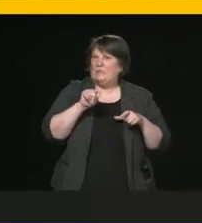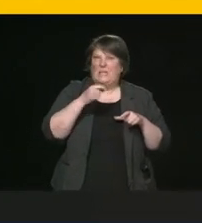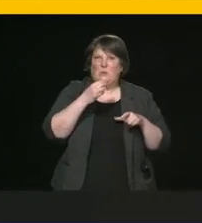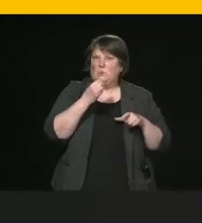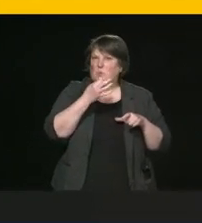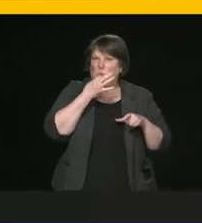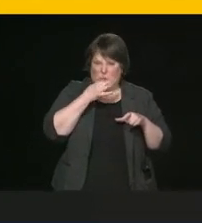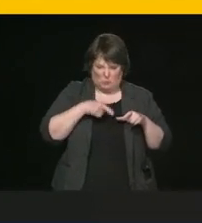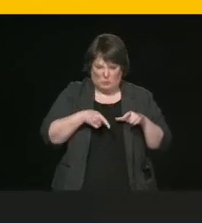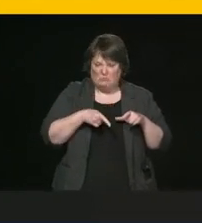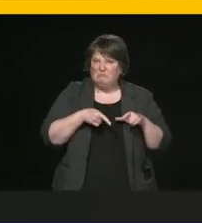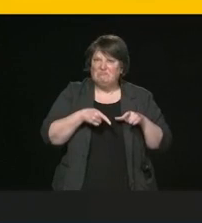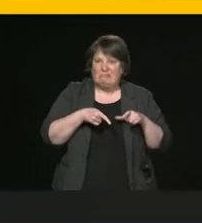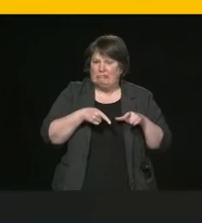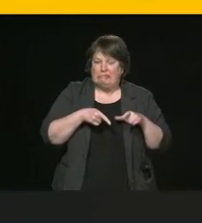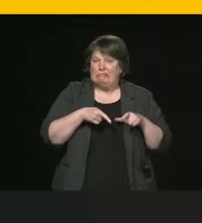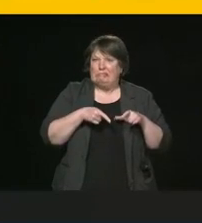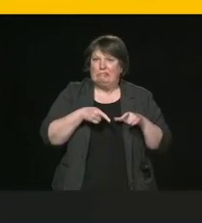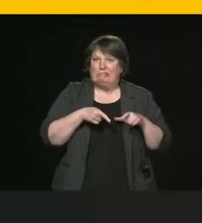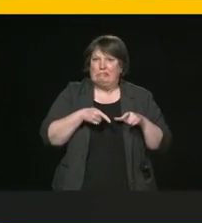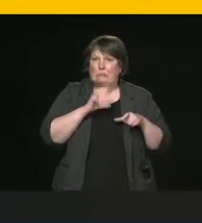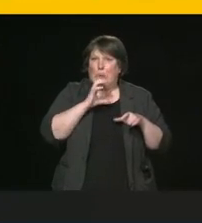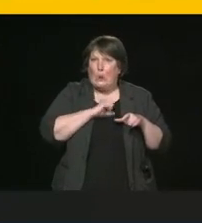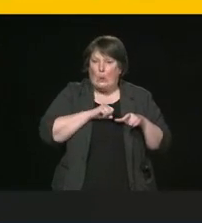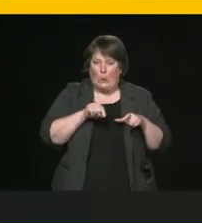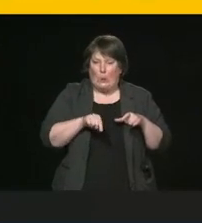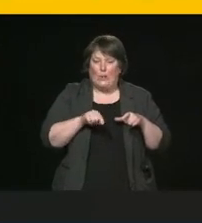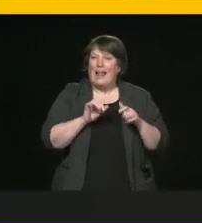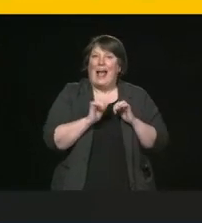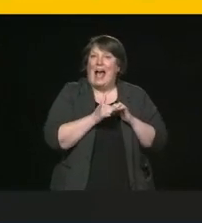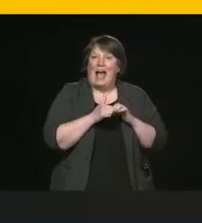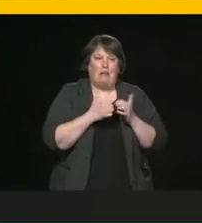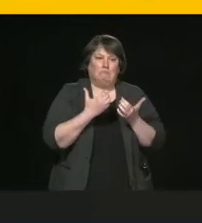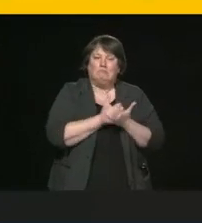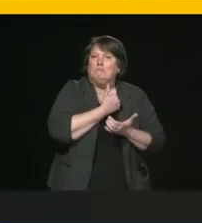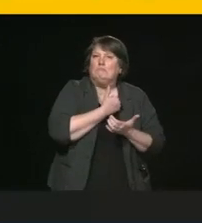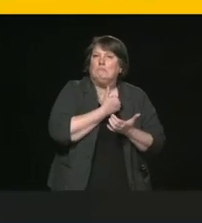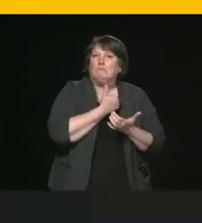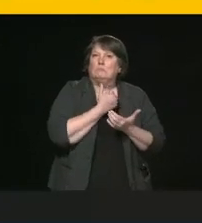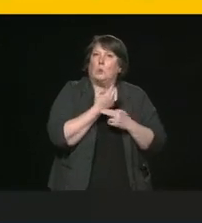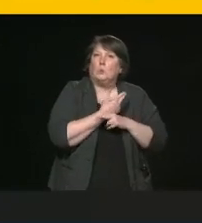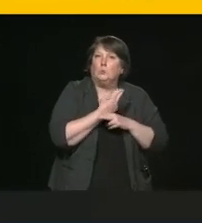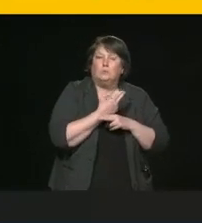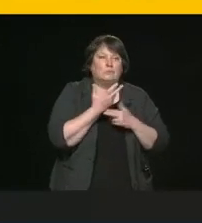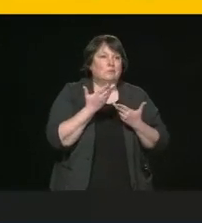BE OPPORTUNITIES -- I'M CERTAIN ACTUALLY THERE IS OPPORTUNITIES TO LOOK AT A PROCESS WHERE